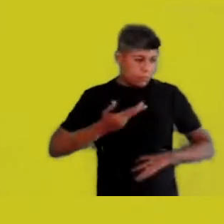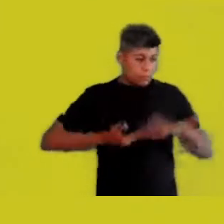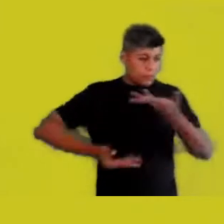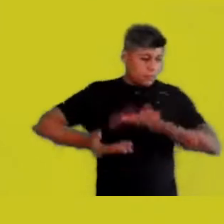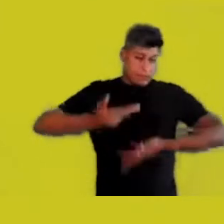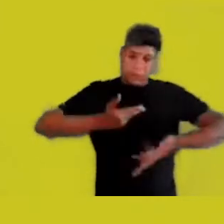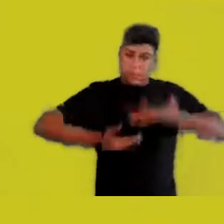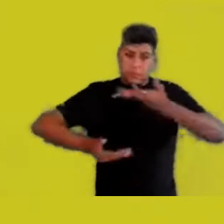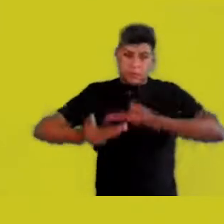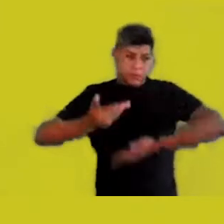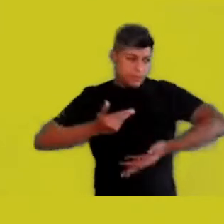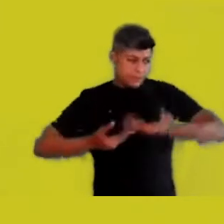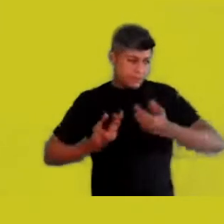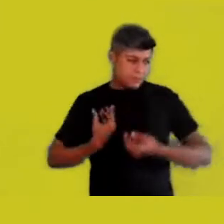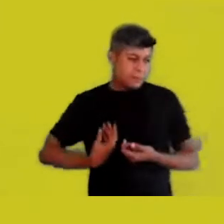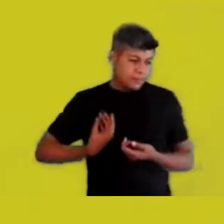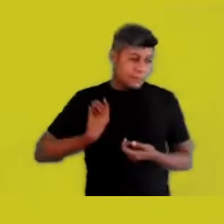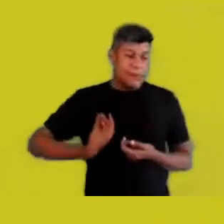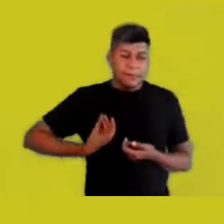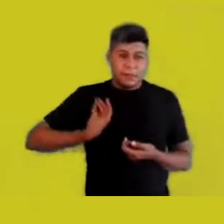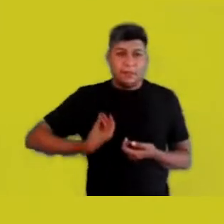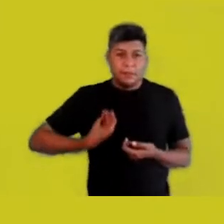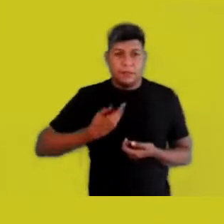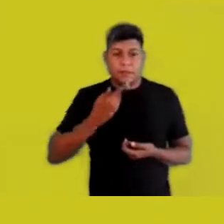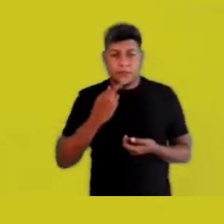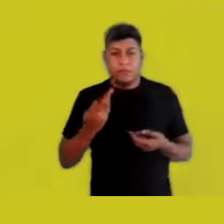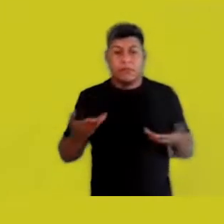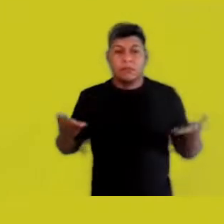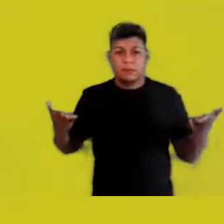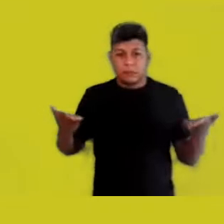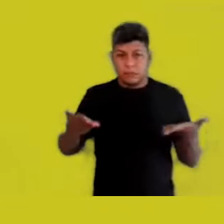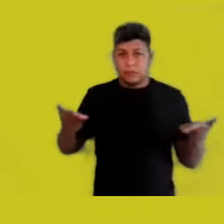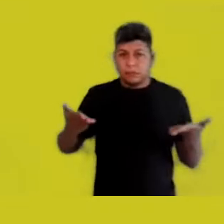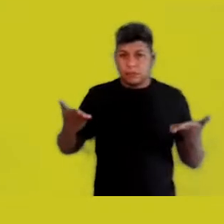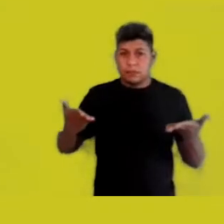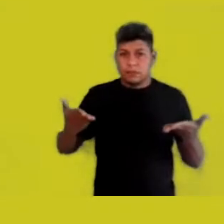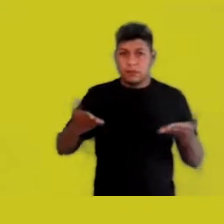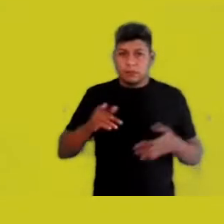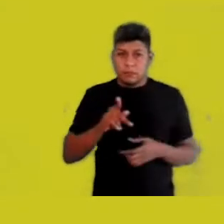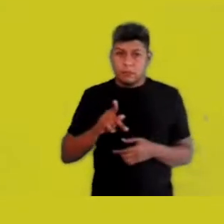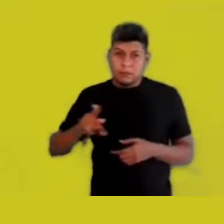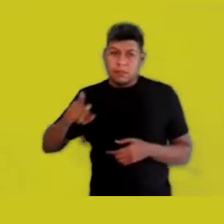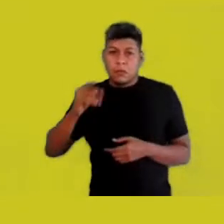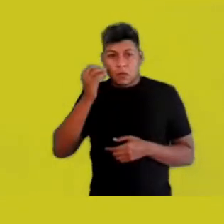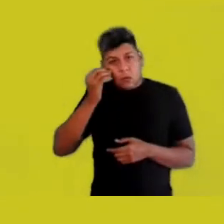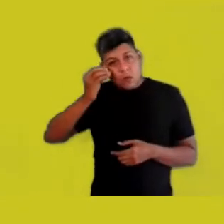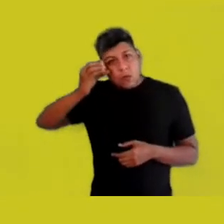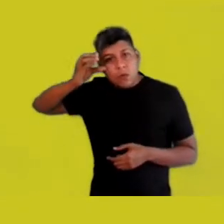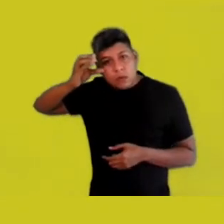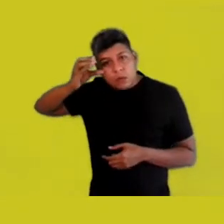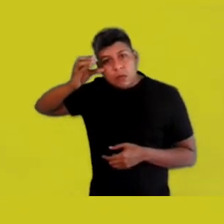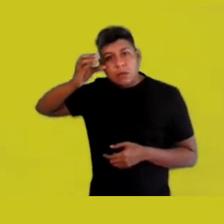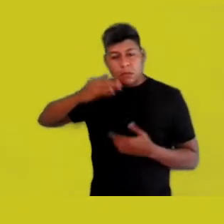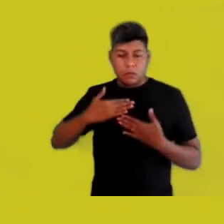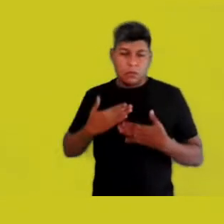I made that word up now, ontocide, but it’s obvious that the destruction of forms of knowledge and bodies and earth